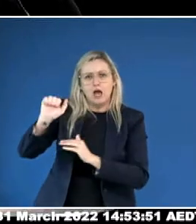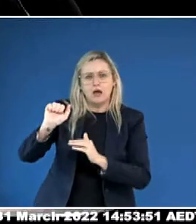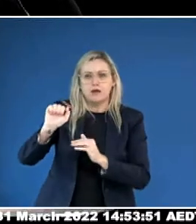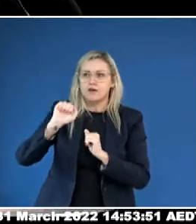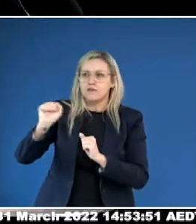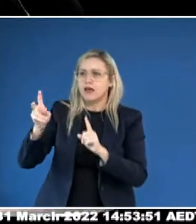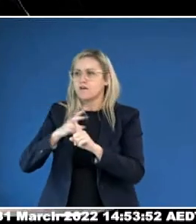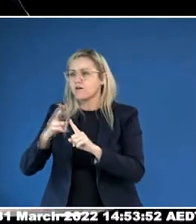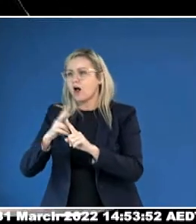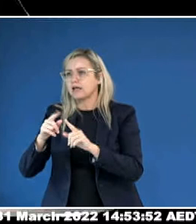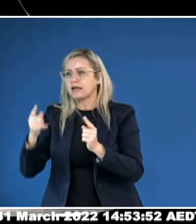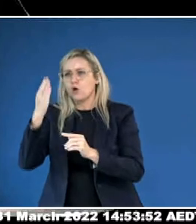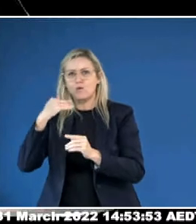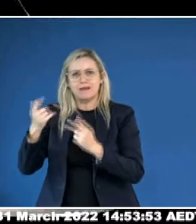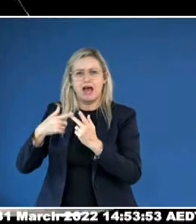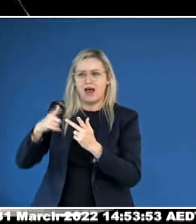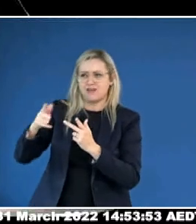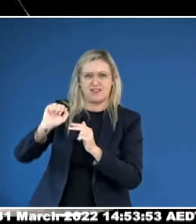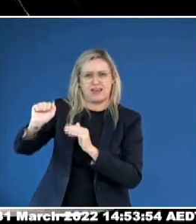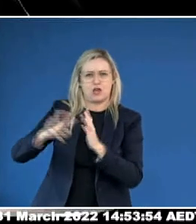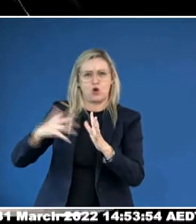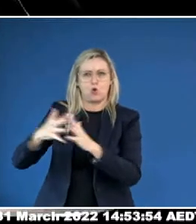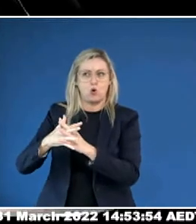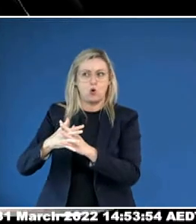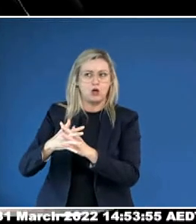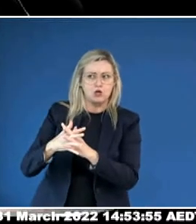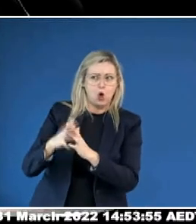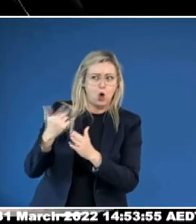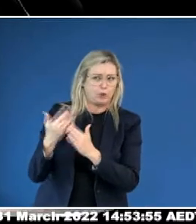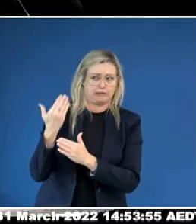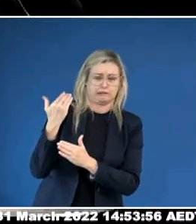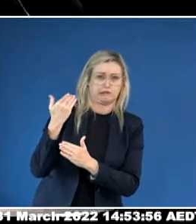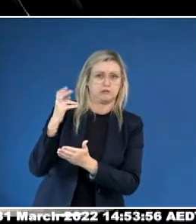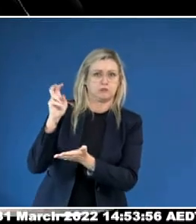Reauthorisation Act, that, again, was only signed off a couple of weeks ago, one of the